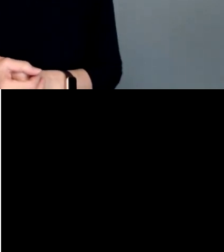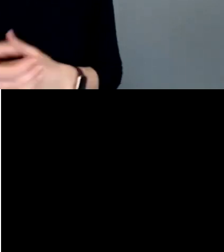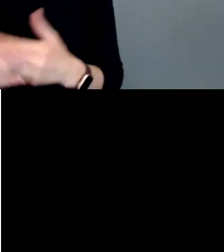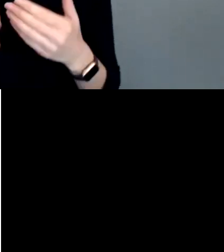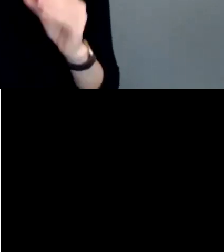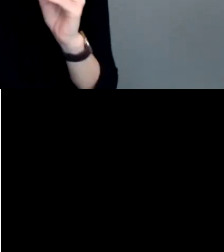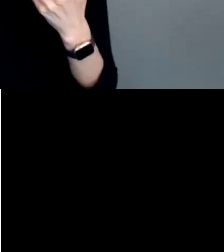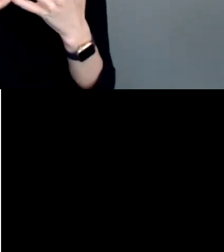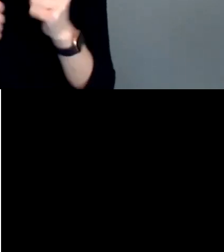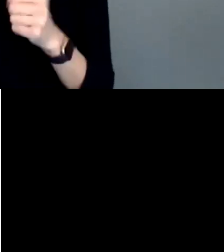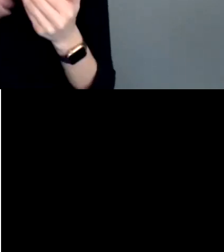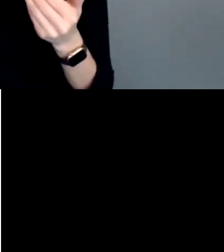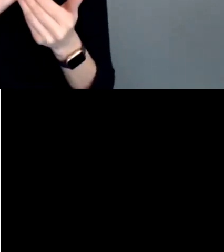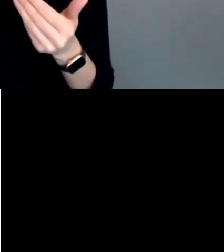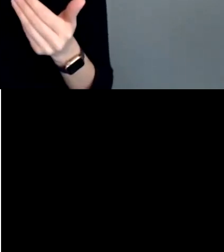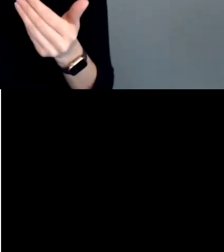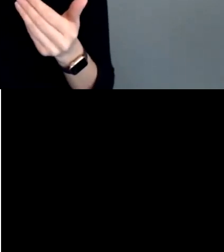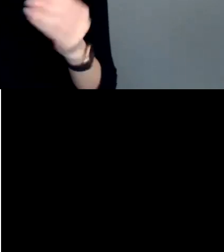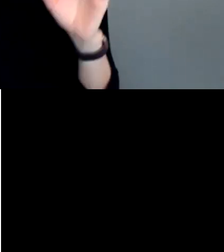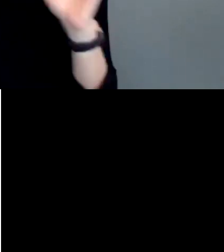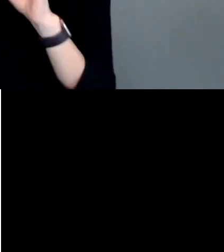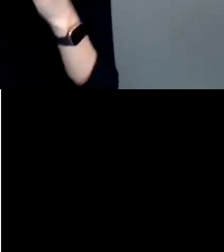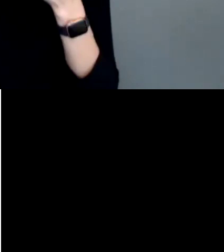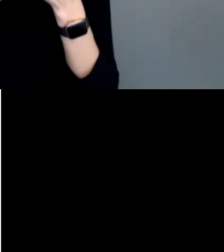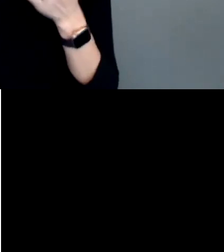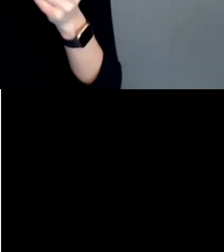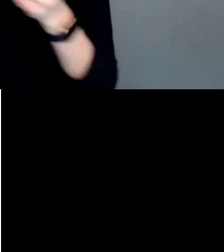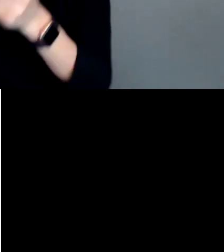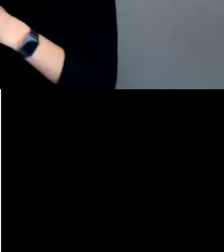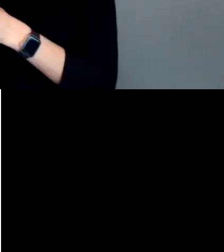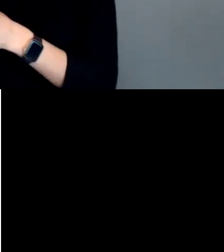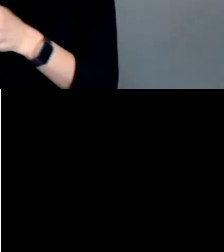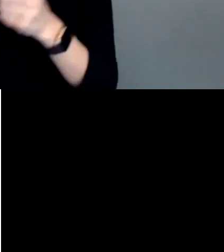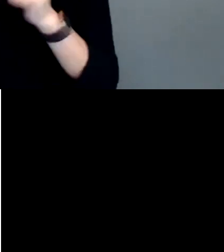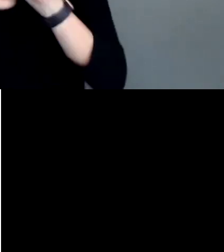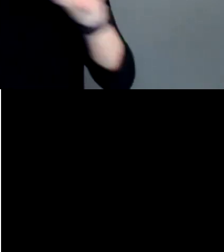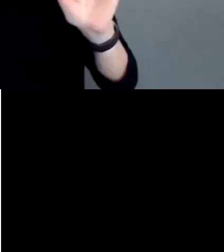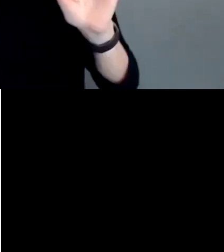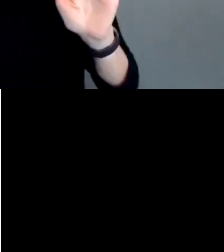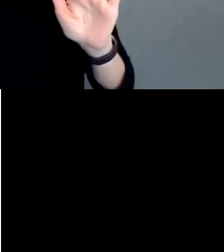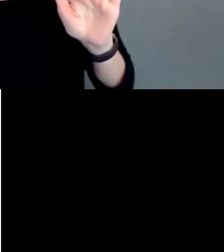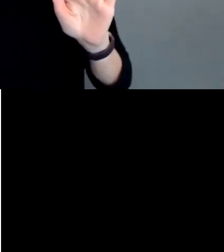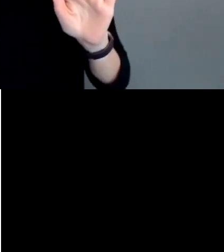disorders than it is to look up research on neurodiversity.